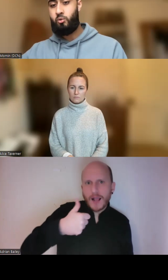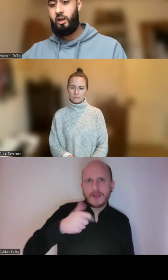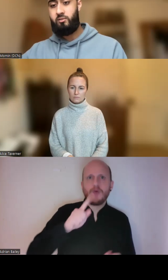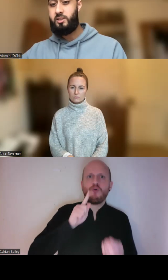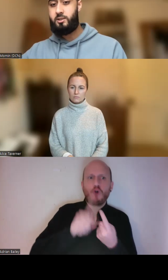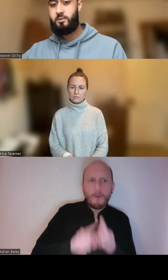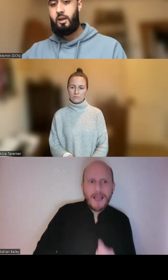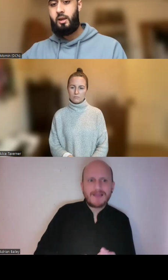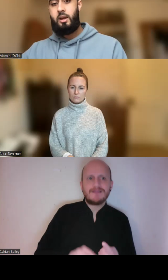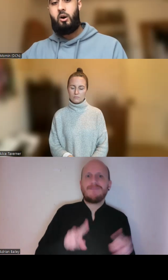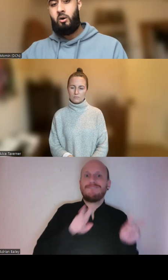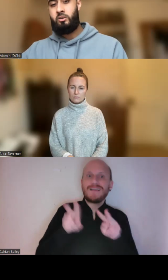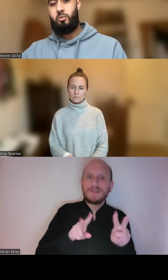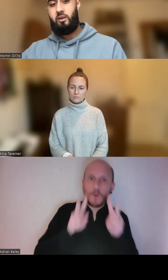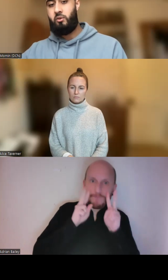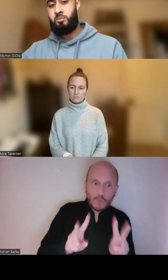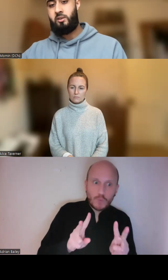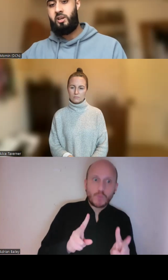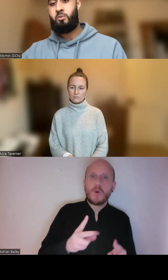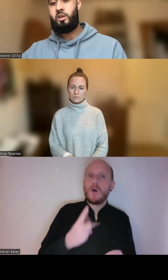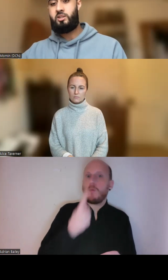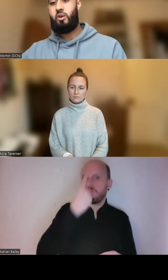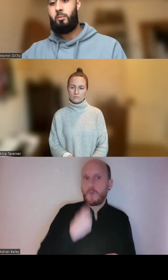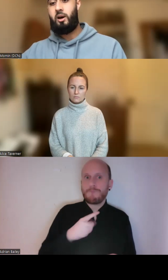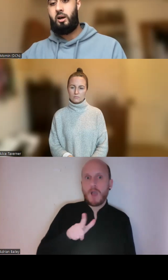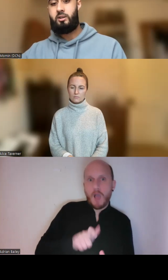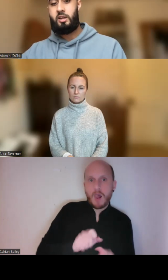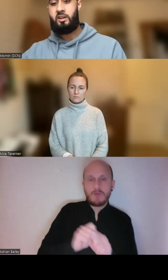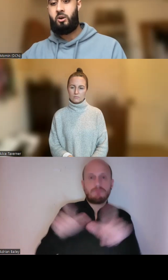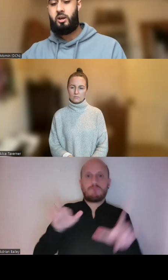profile visits on your platforms like Facebook, Instagram, and TikTok.